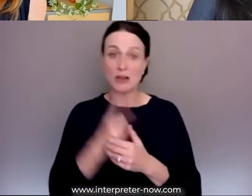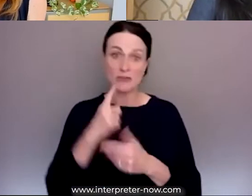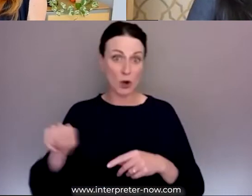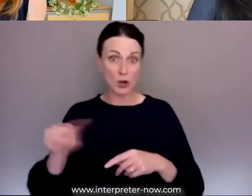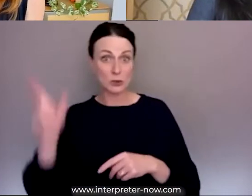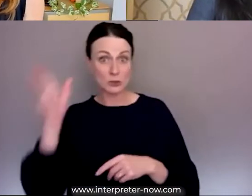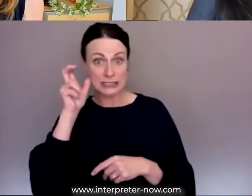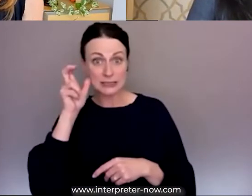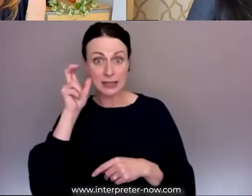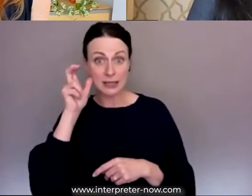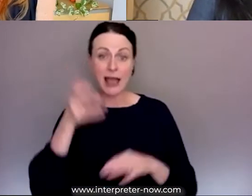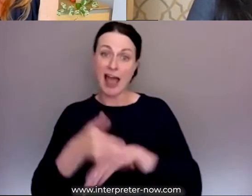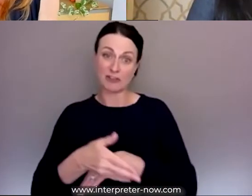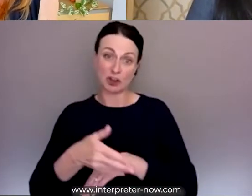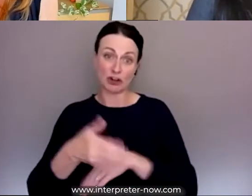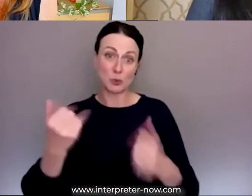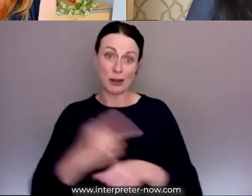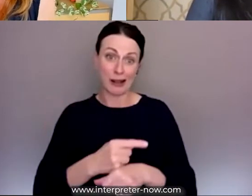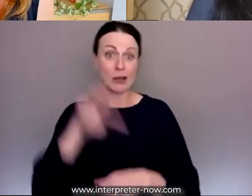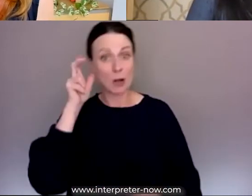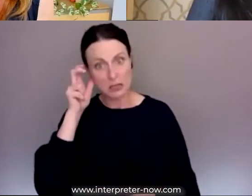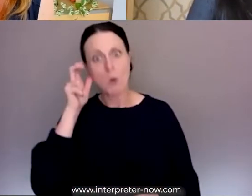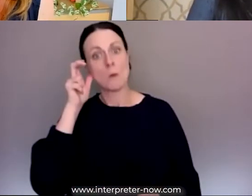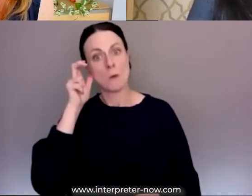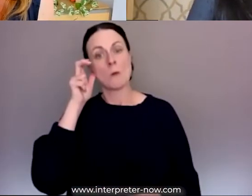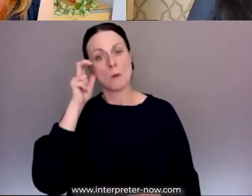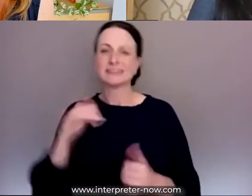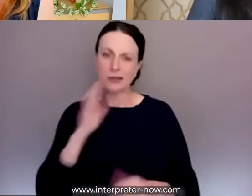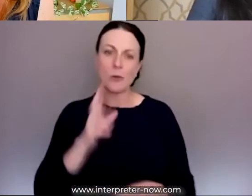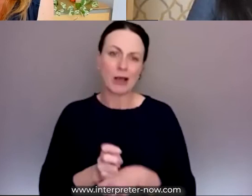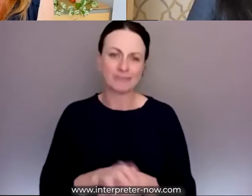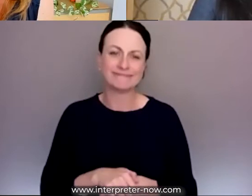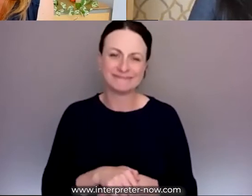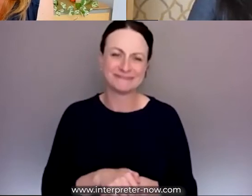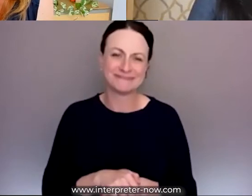or who will be listening after today and it will still be hard and super important to